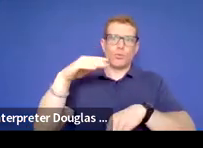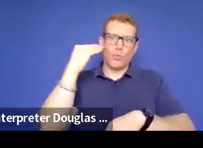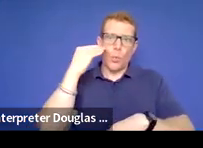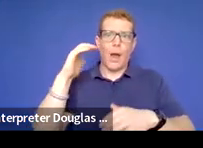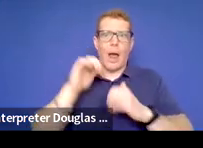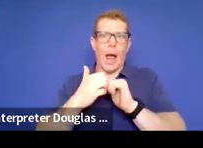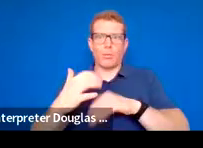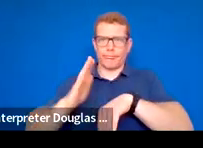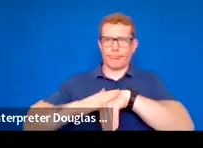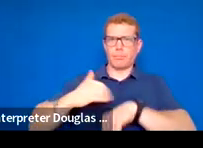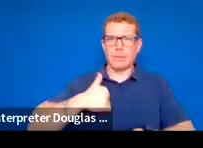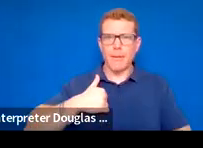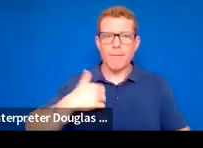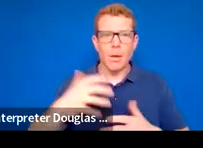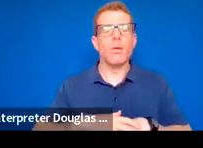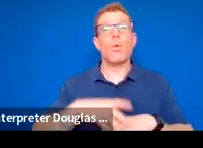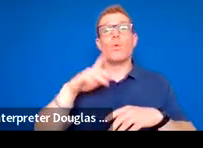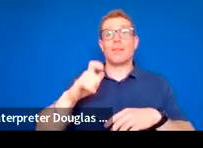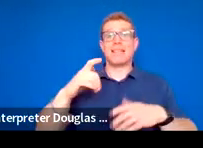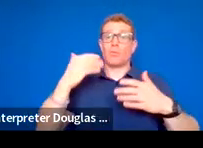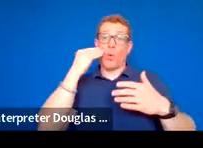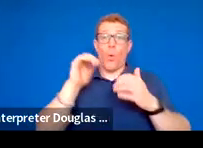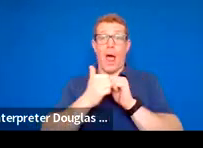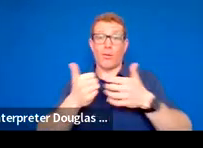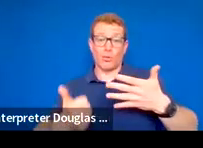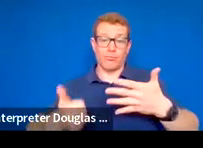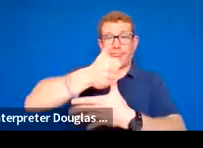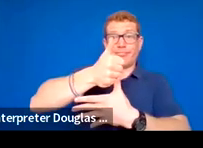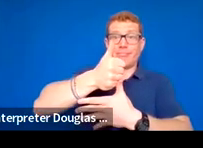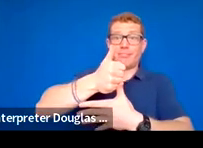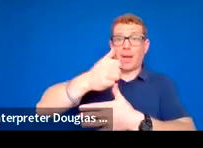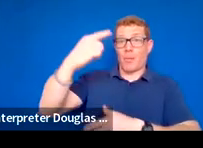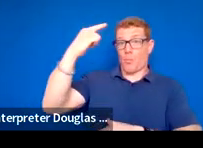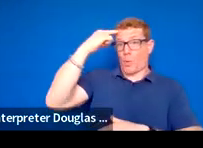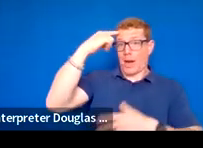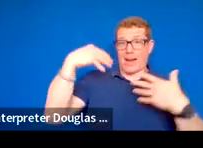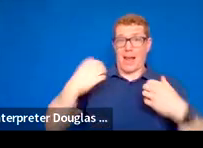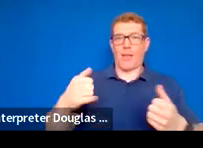prioritize our heart health, better brain health goes beyond preventing Alzheimer's.